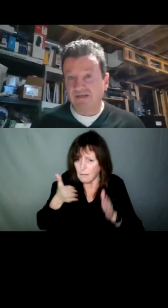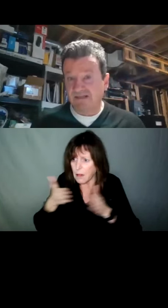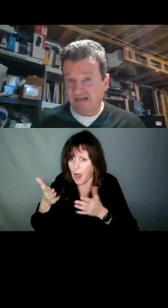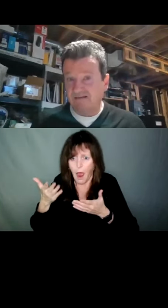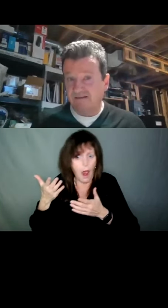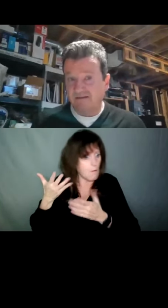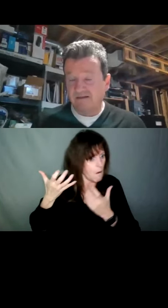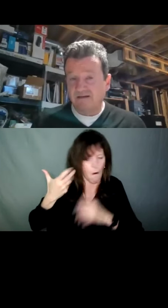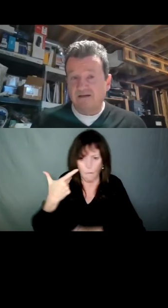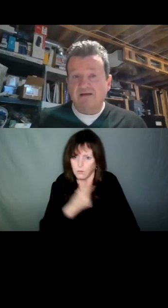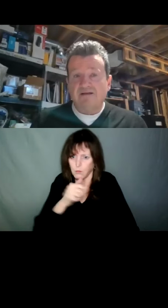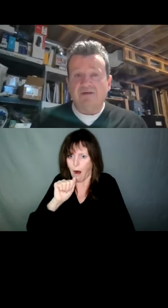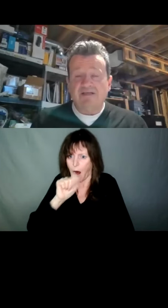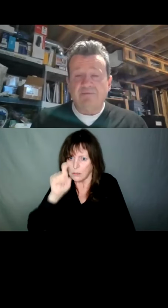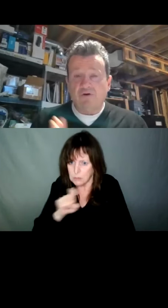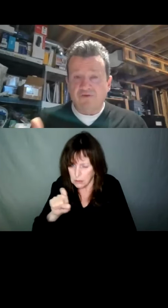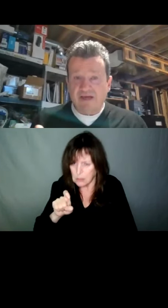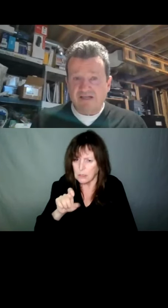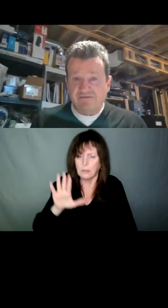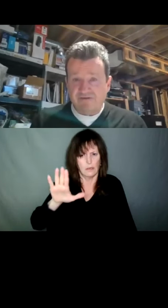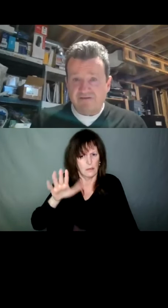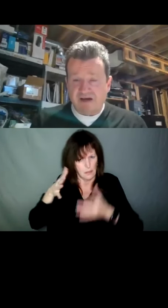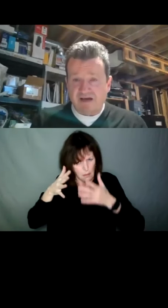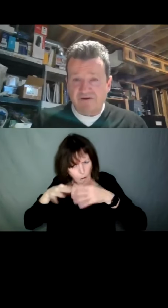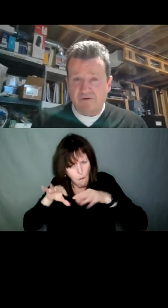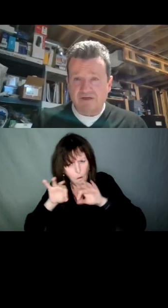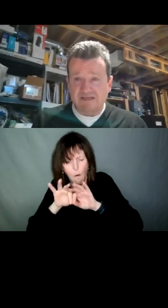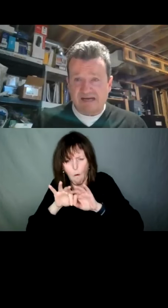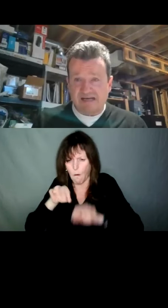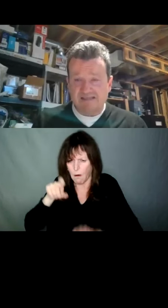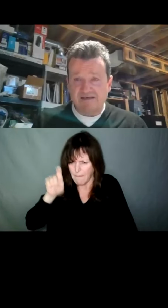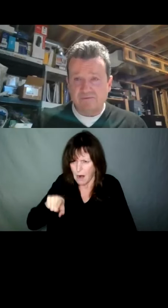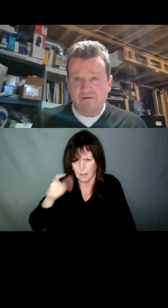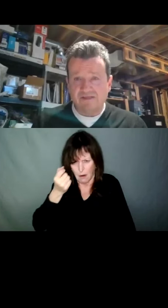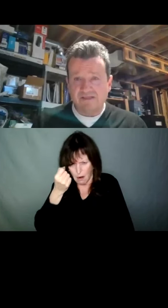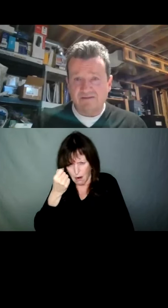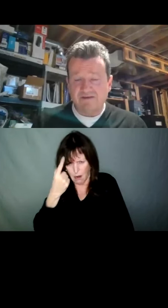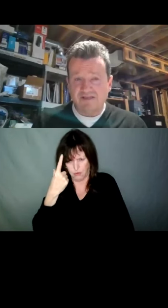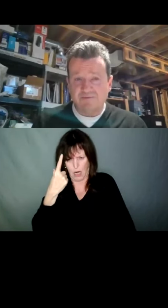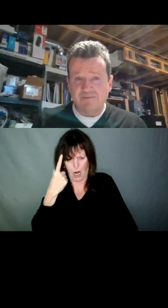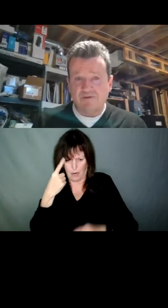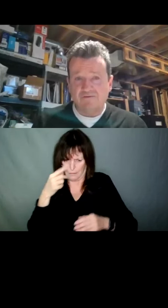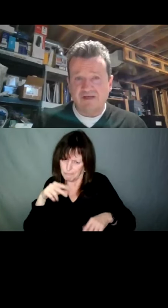you are assigned to . If you're going to go with AstraZeneca, you have to have